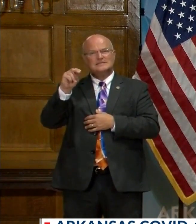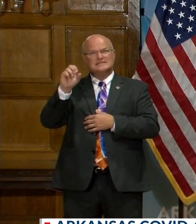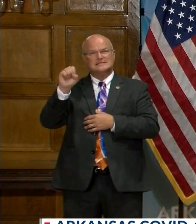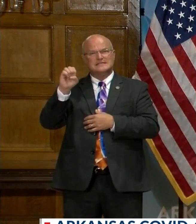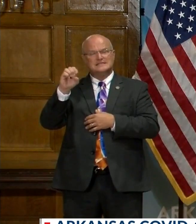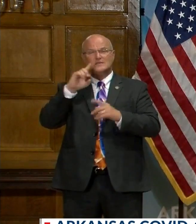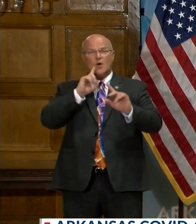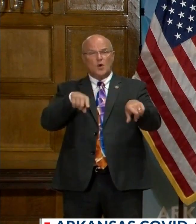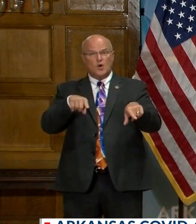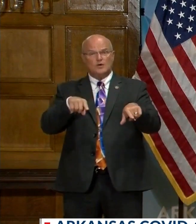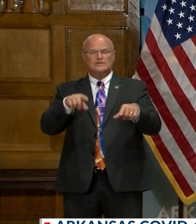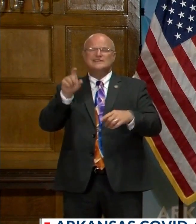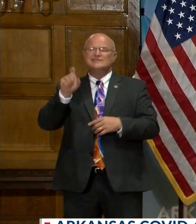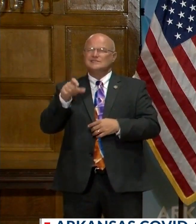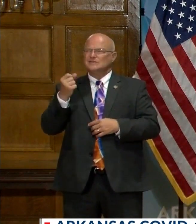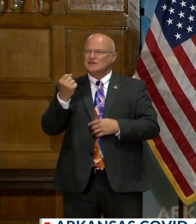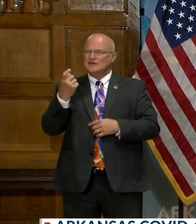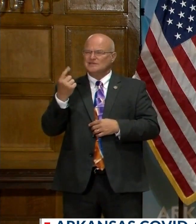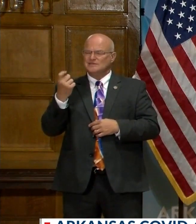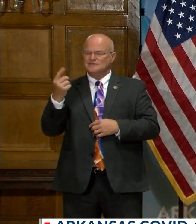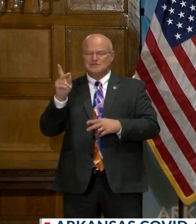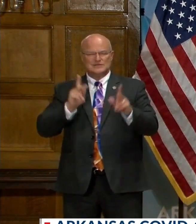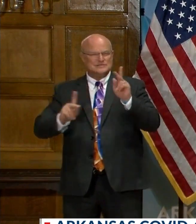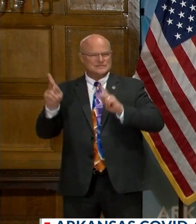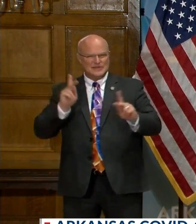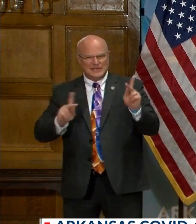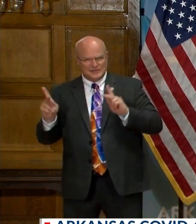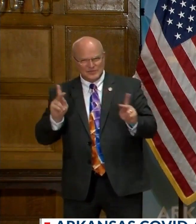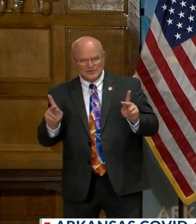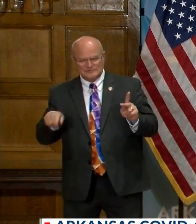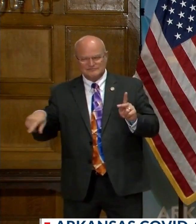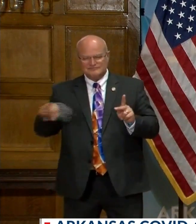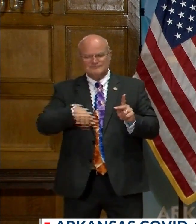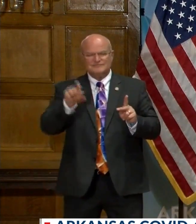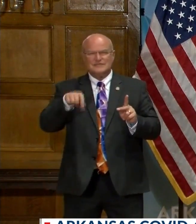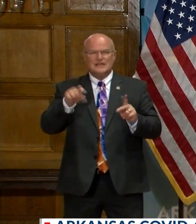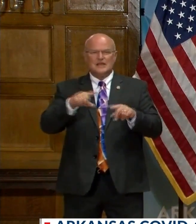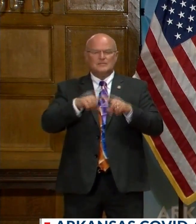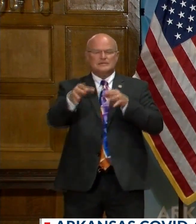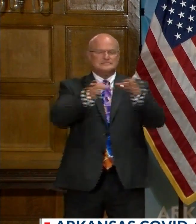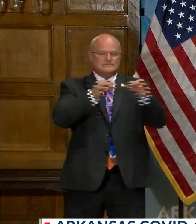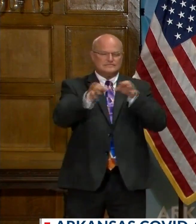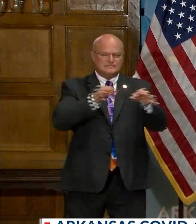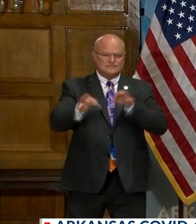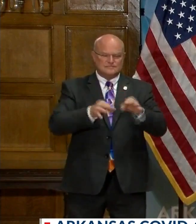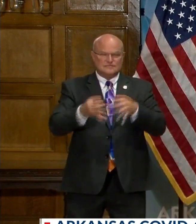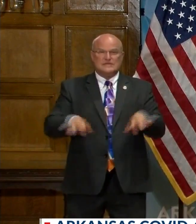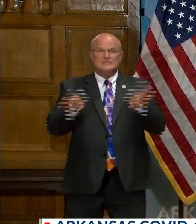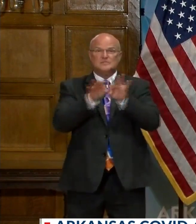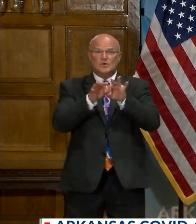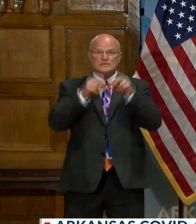ENHANCE EVERYONE'S COMPLIANCE WITH WHAT IS COMMON SENSE ORDERS. IT SHOULD BE WELL UNDERSTOOD BY